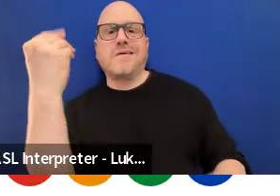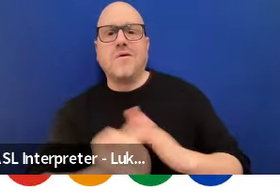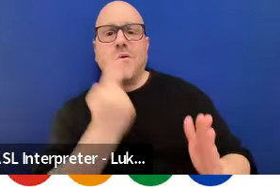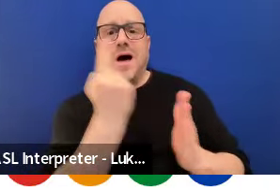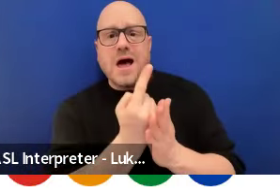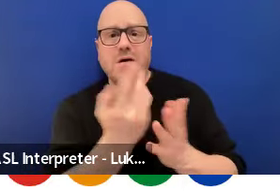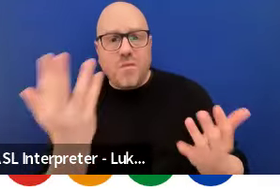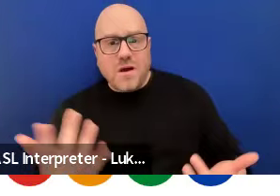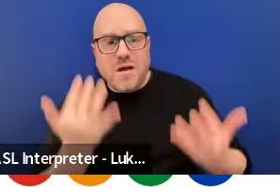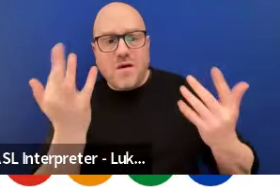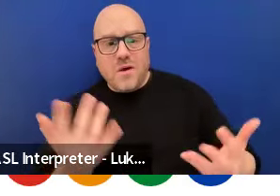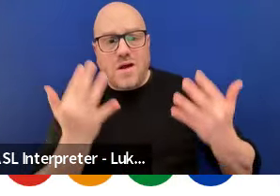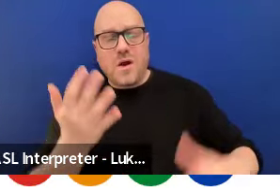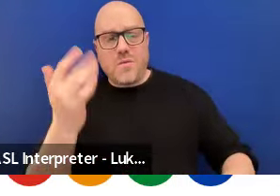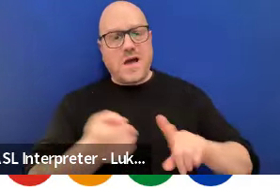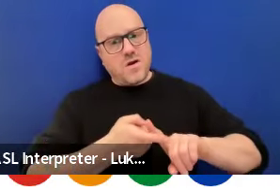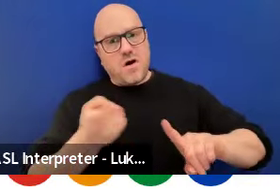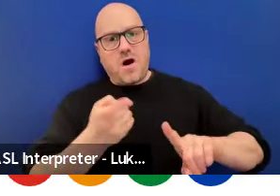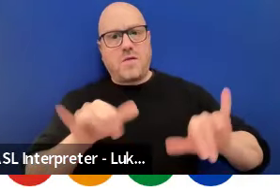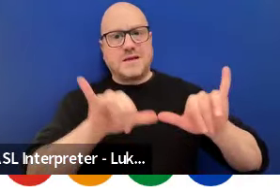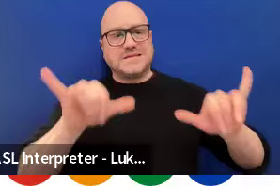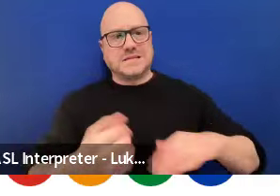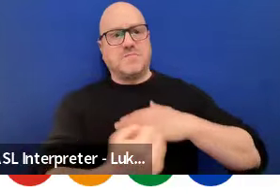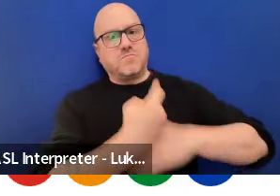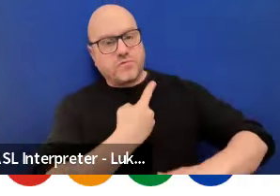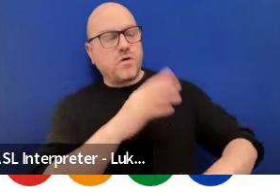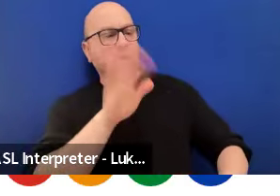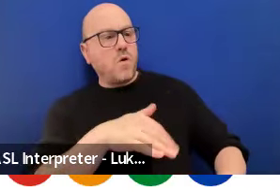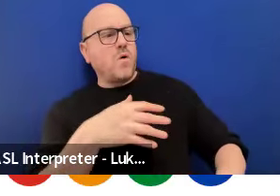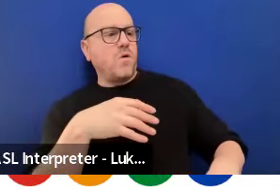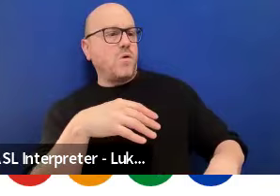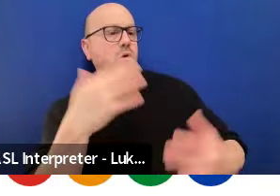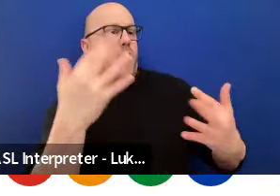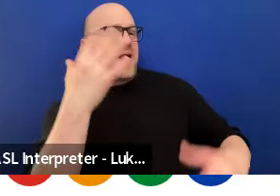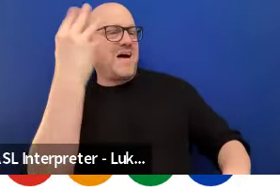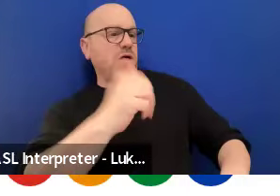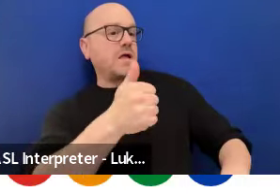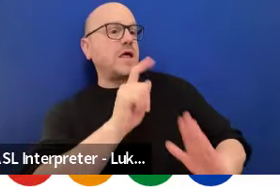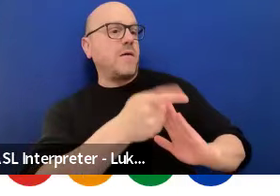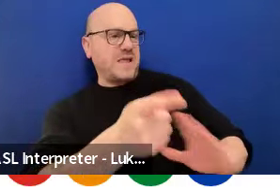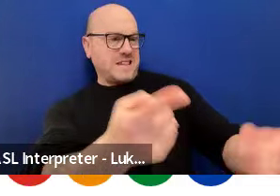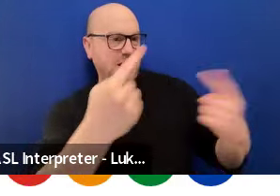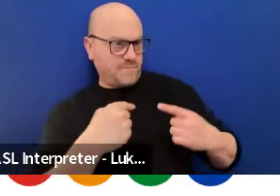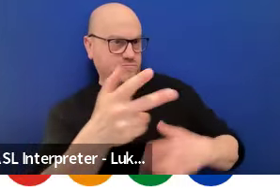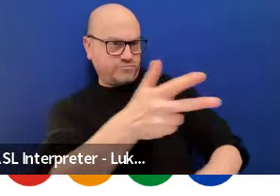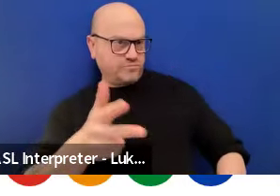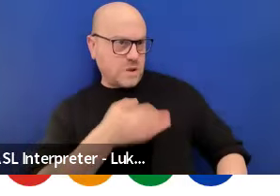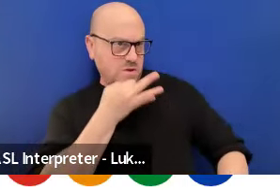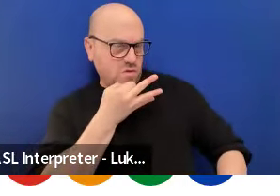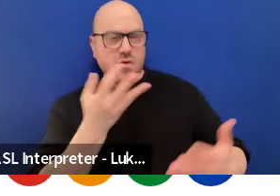AND YOU ARE STUCK OUTSIDE FOR AN HOUR. WHEN THE AUTOMATIC SYSTEM TOLD YOU SHOULD BE OUTSIDE IN TEN